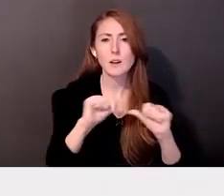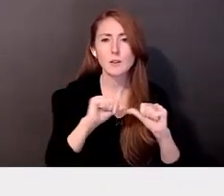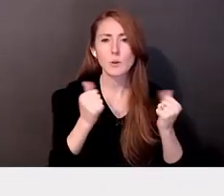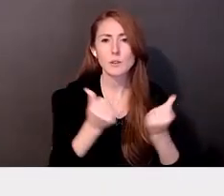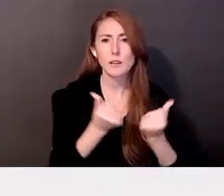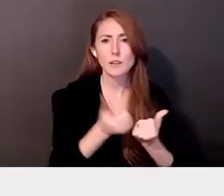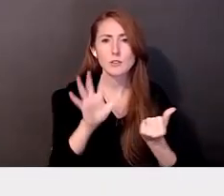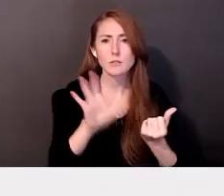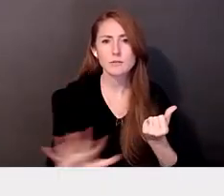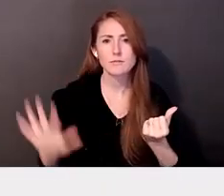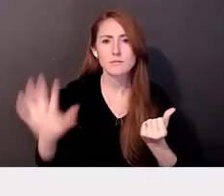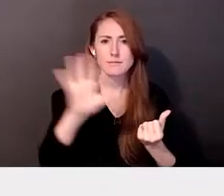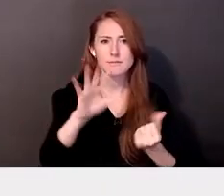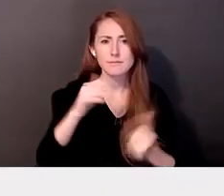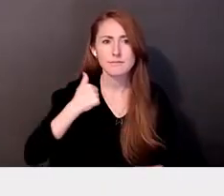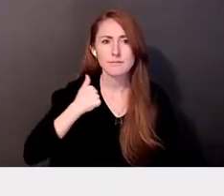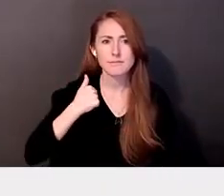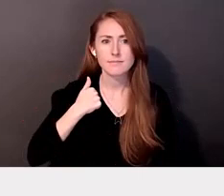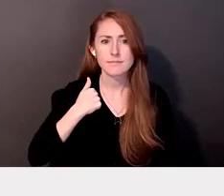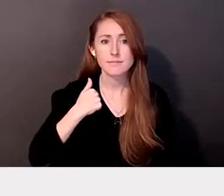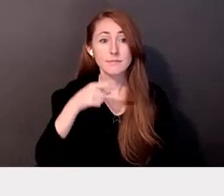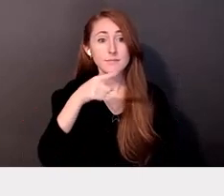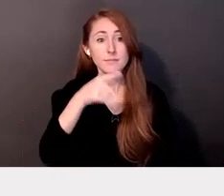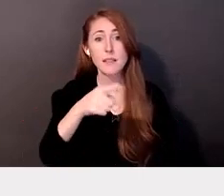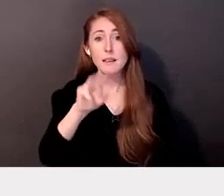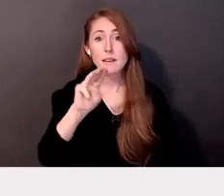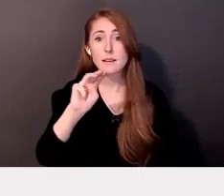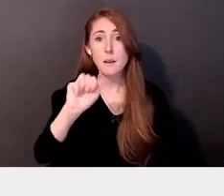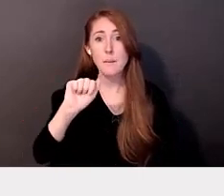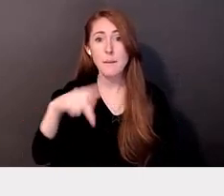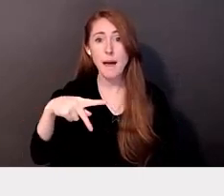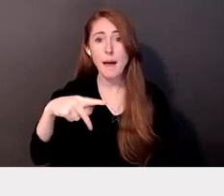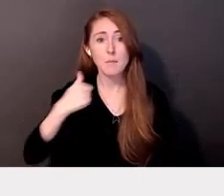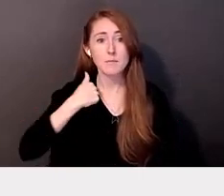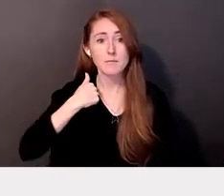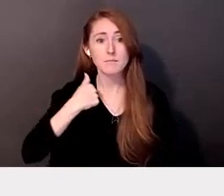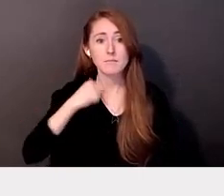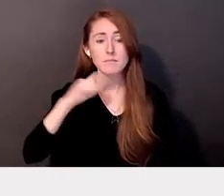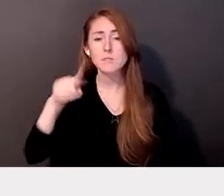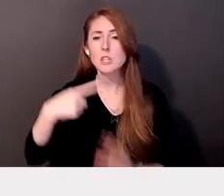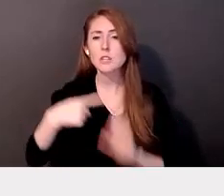This Canadian map is just to illustrate the broad representation of the team.